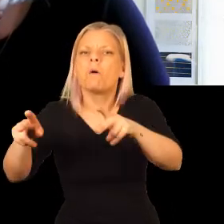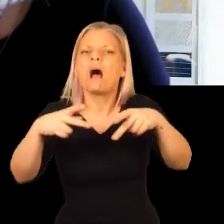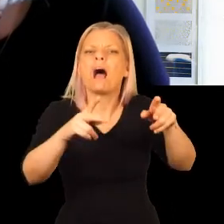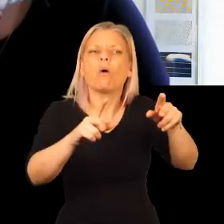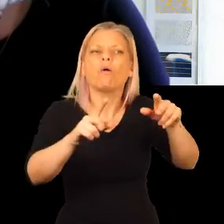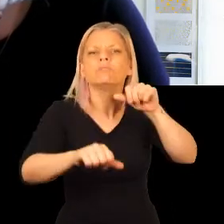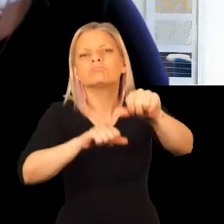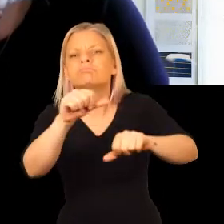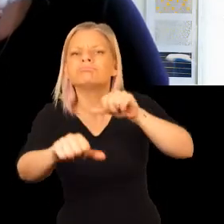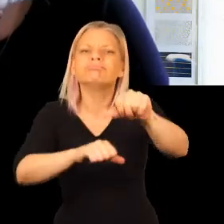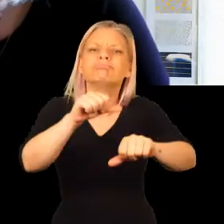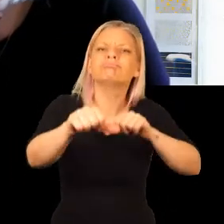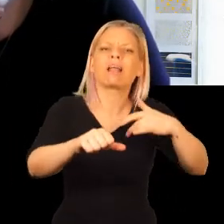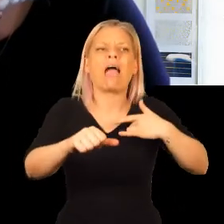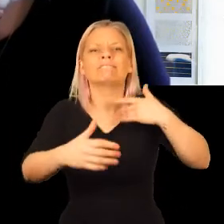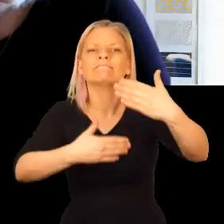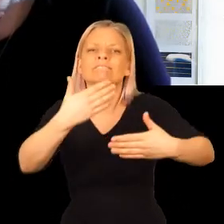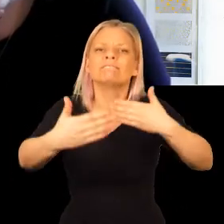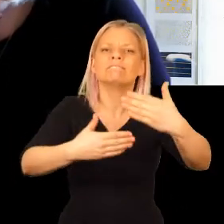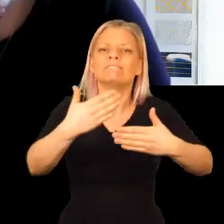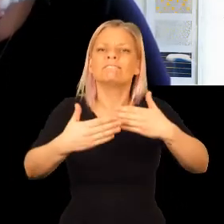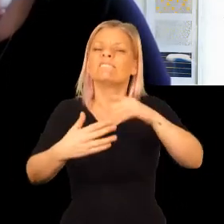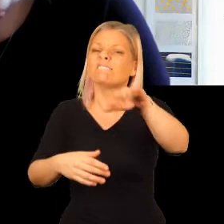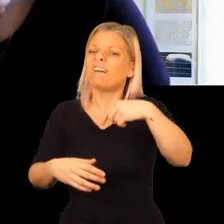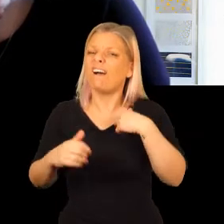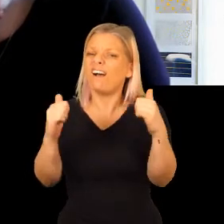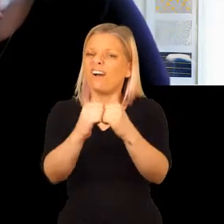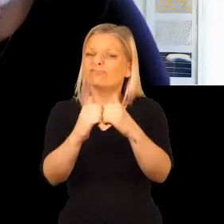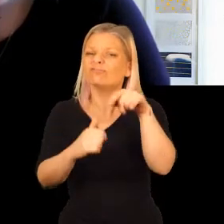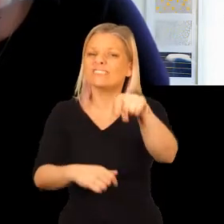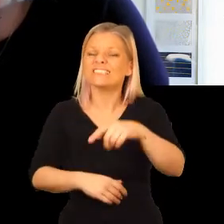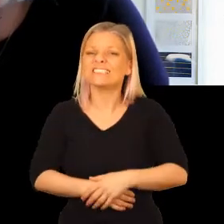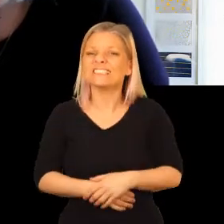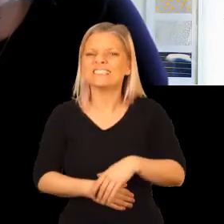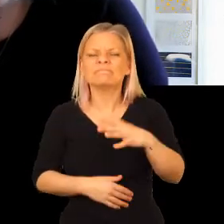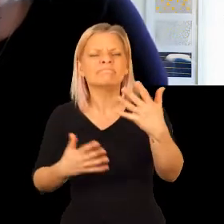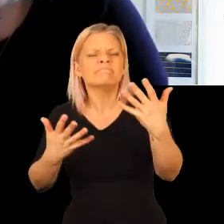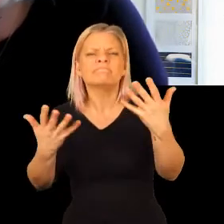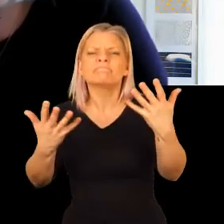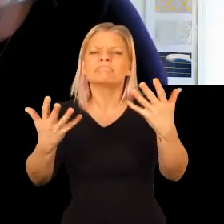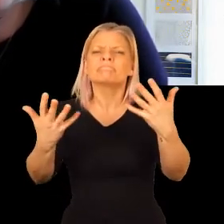just a different way of processing life yeah i think i i could agree with that as well